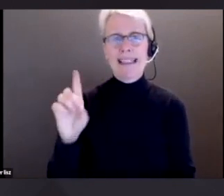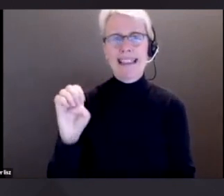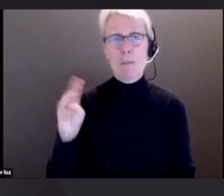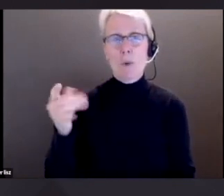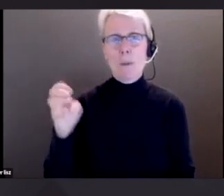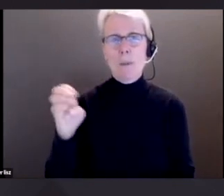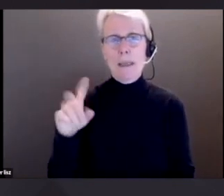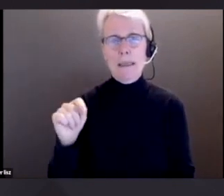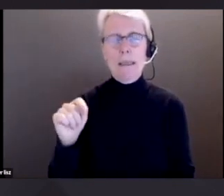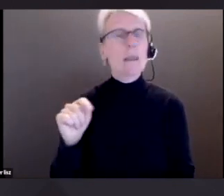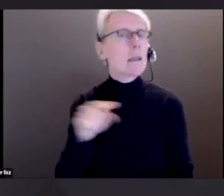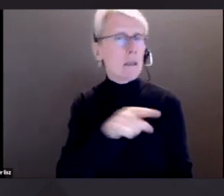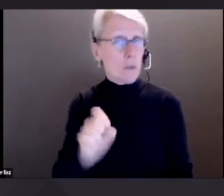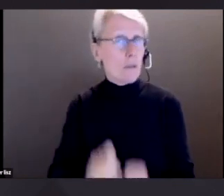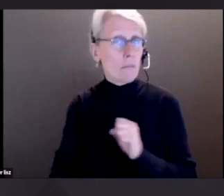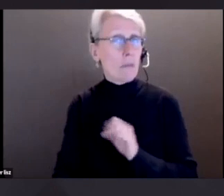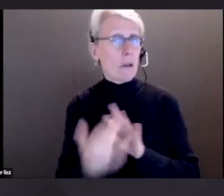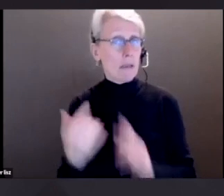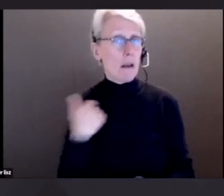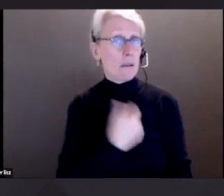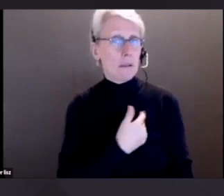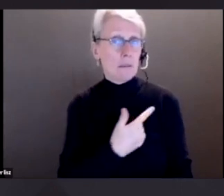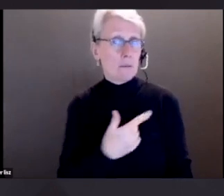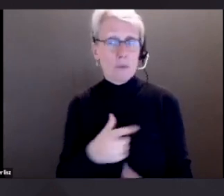or to connect with the local service provider in your area.